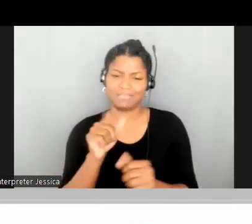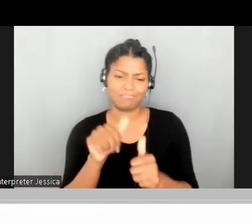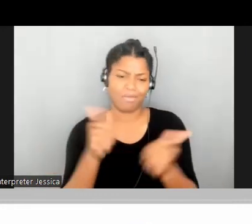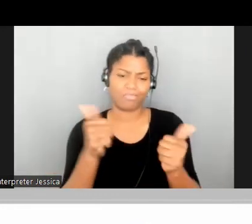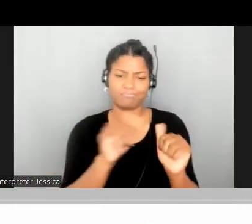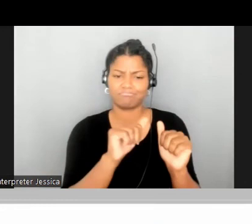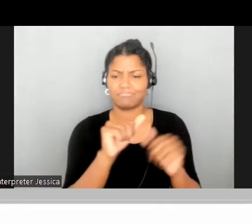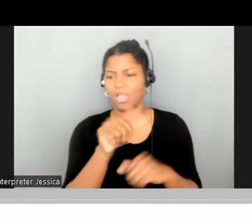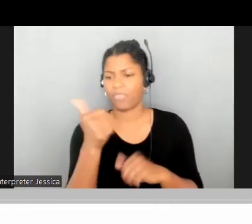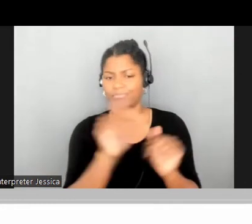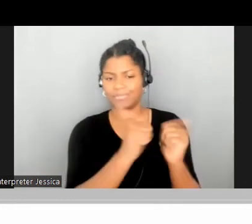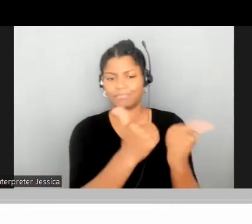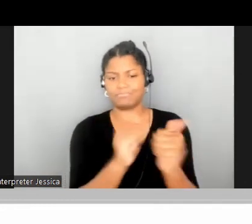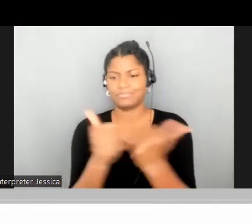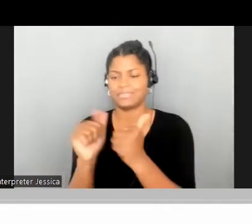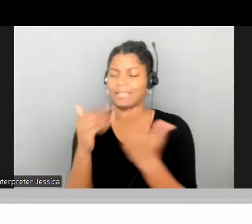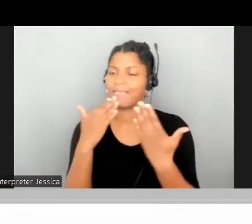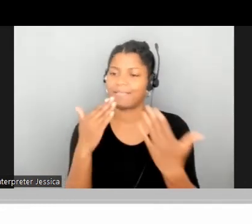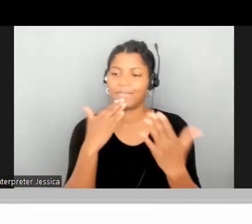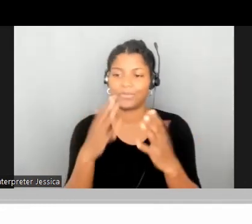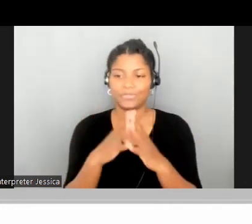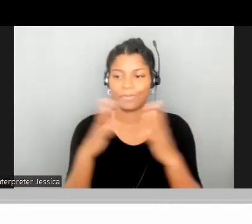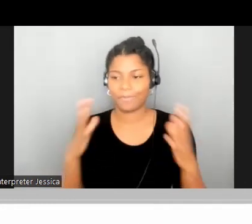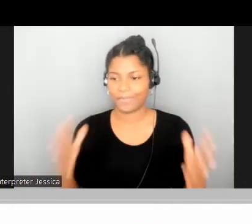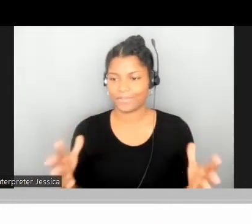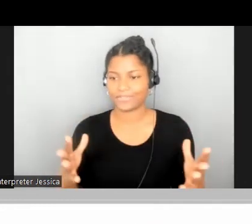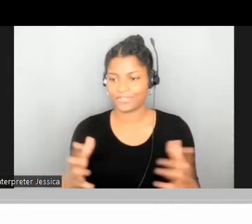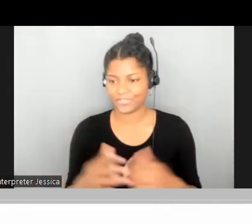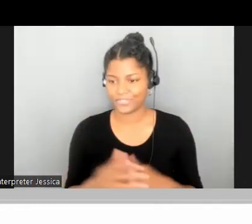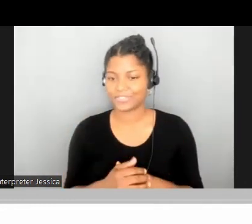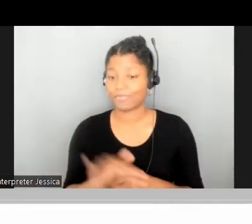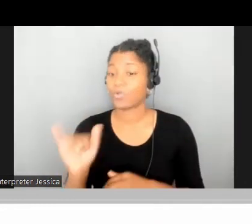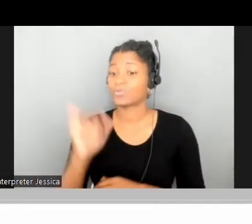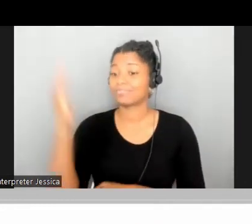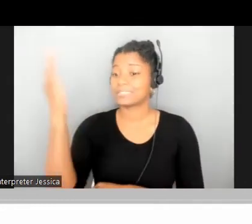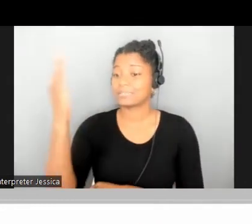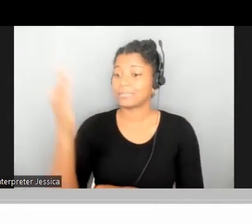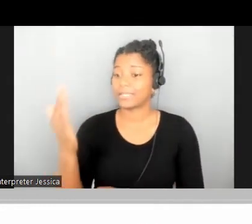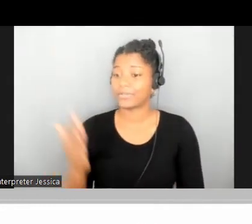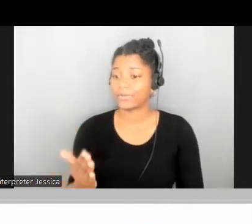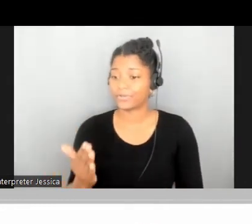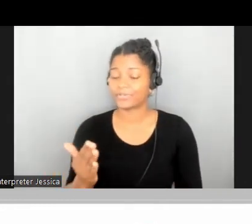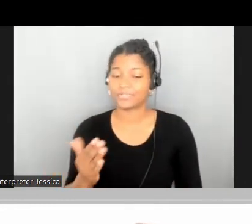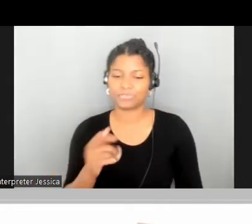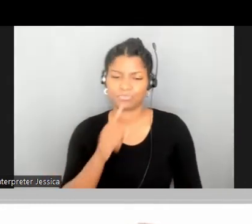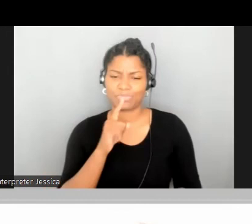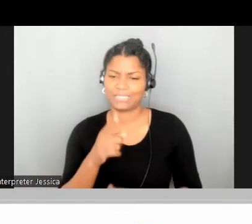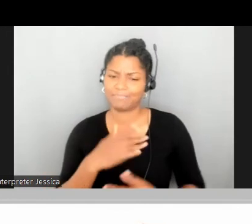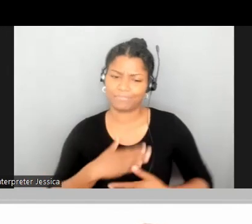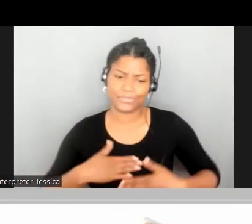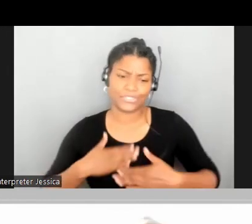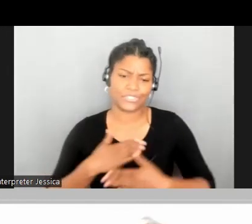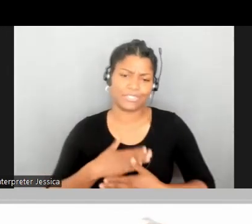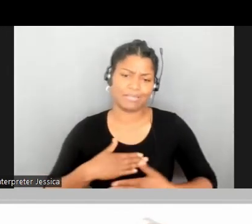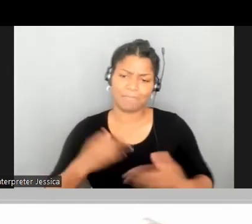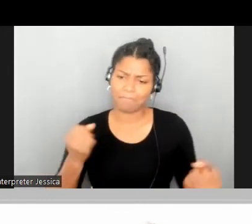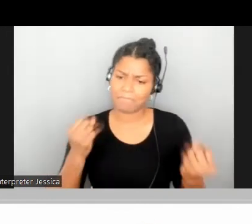our speakers, and we are especially grateful for all of you joined us today.